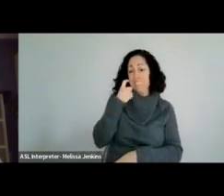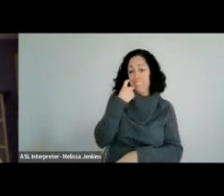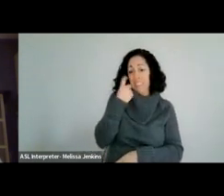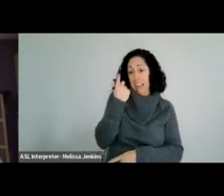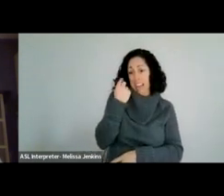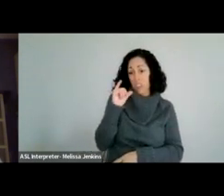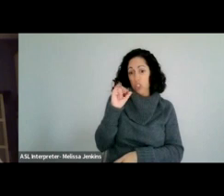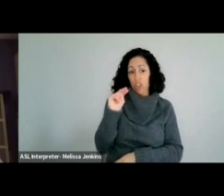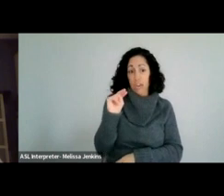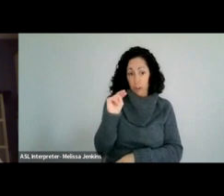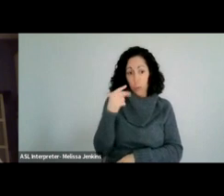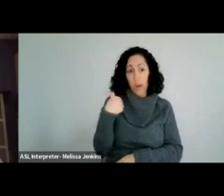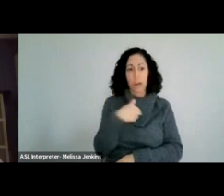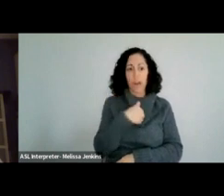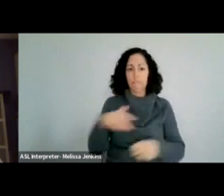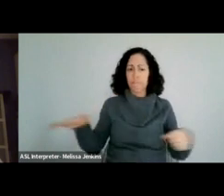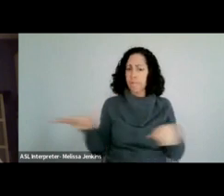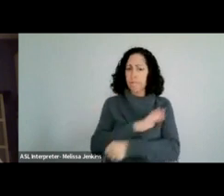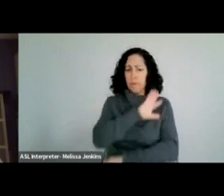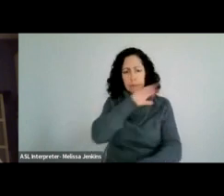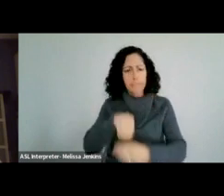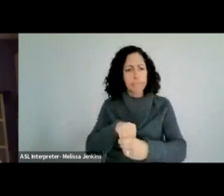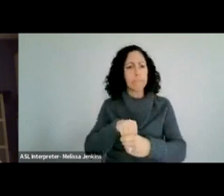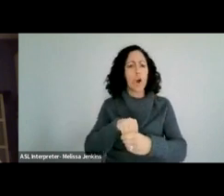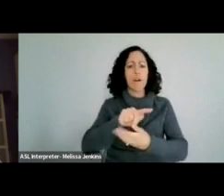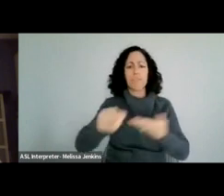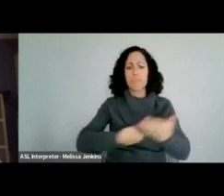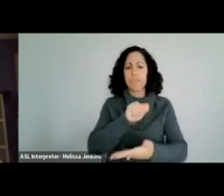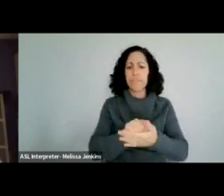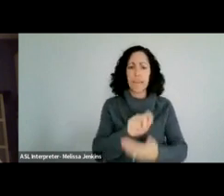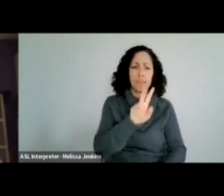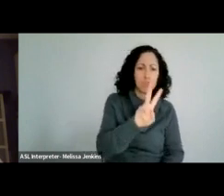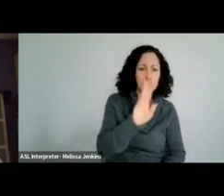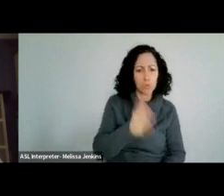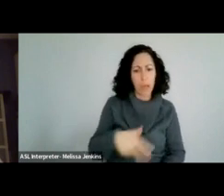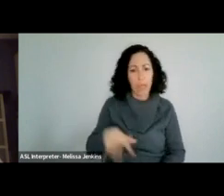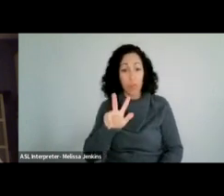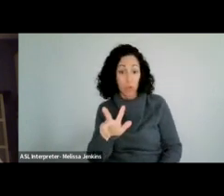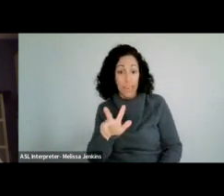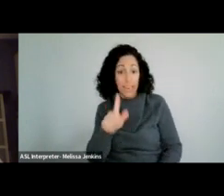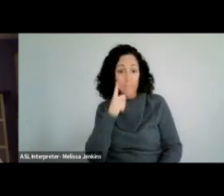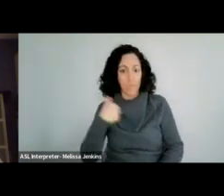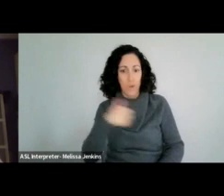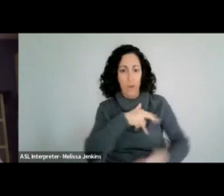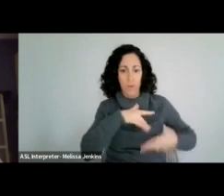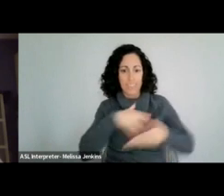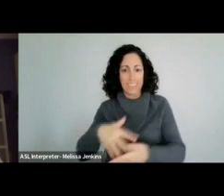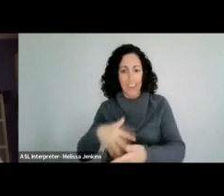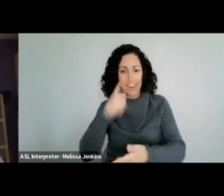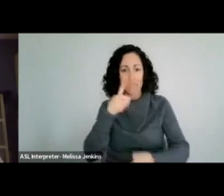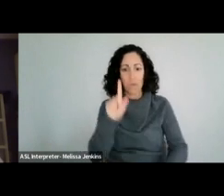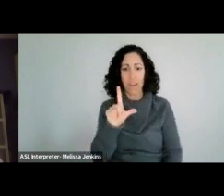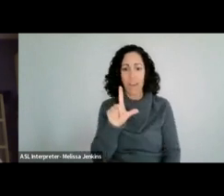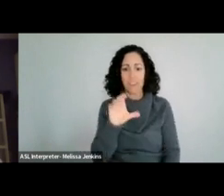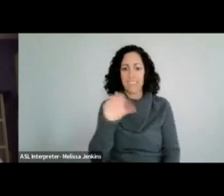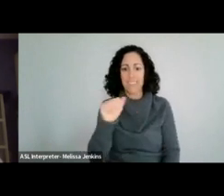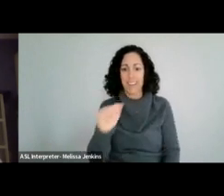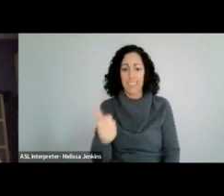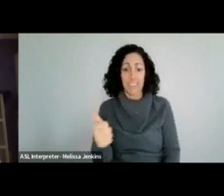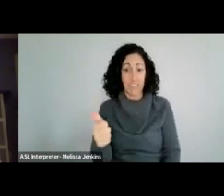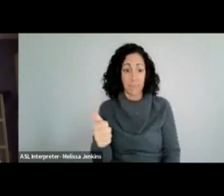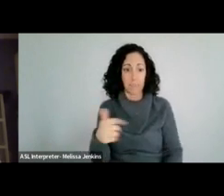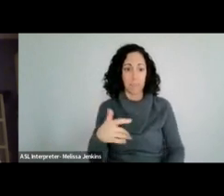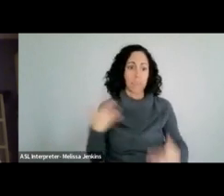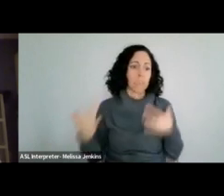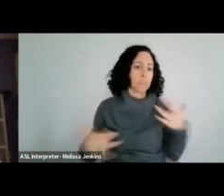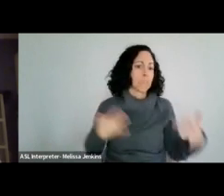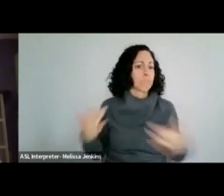which takes us as a company into a new era where we could have data to take us to the likes of the regulatory agencies,